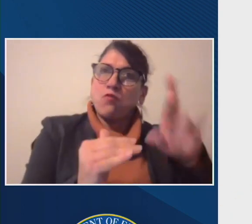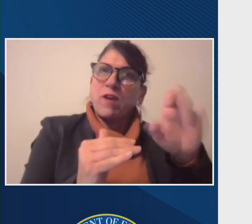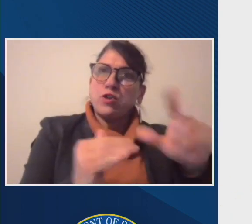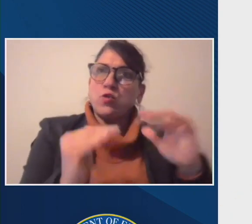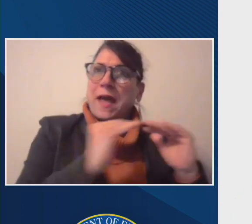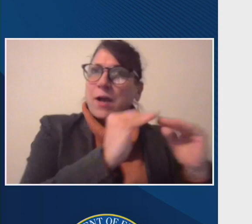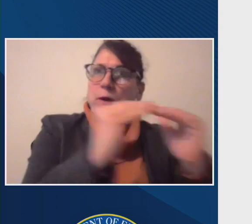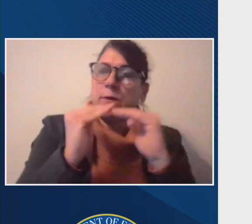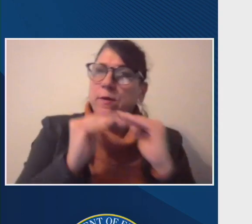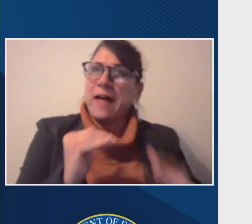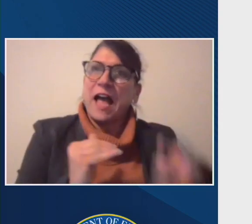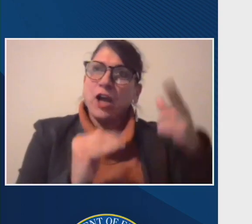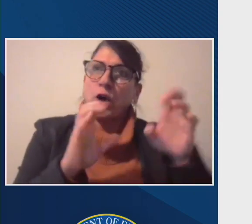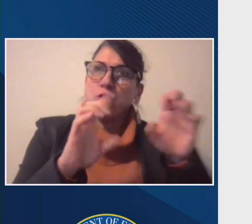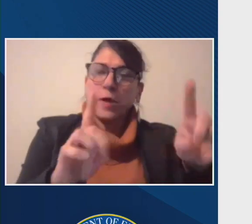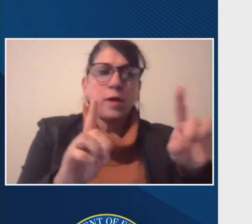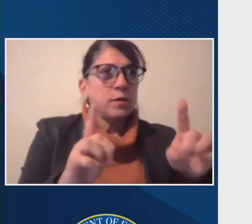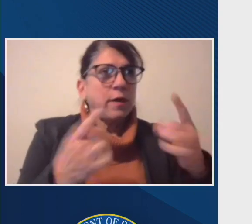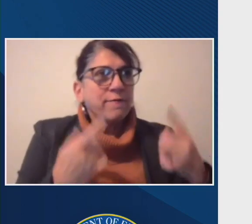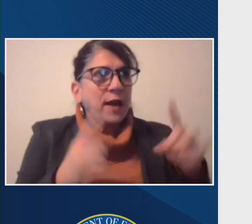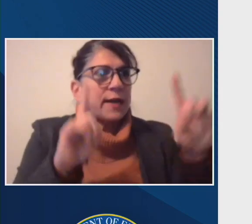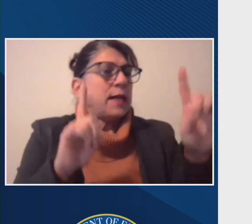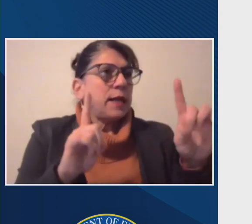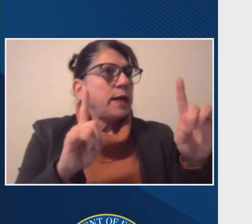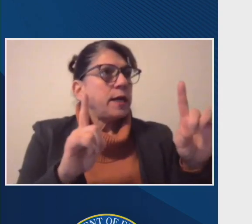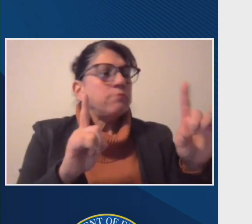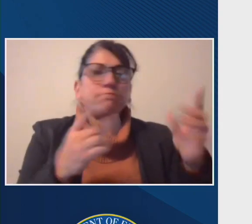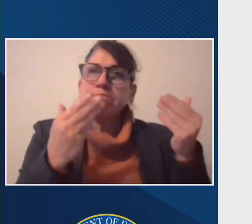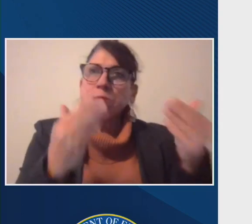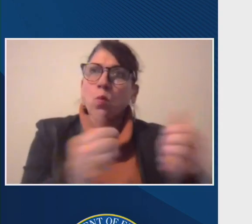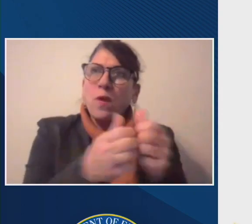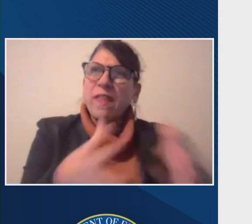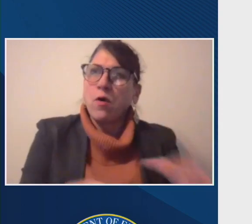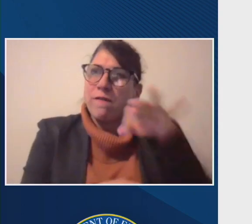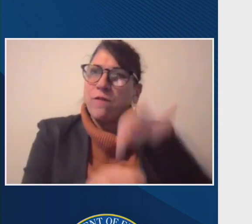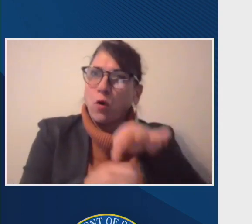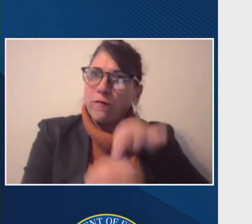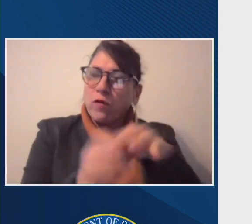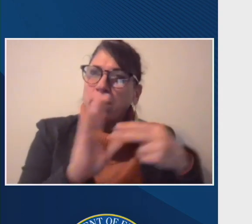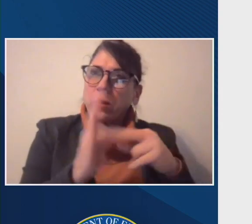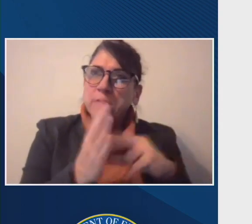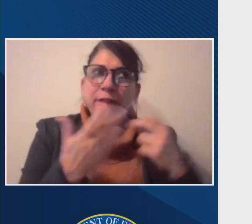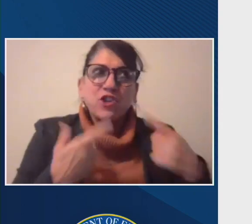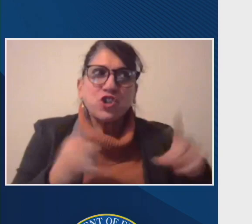effectively rendered without a vote for the purposes of achieving consensus, which